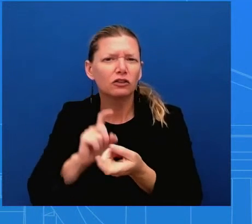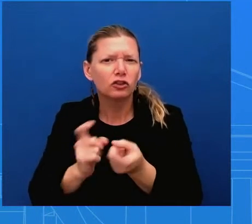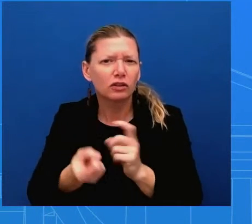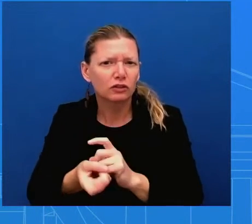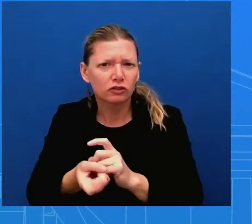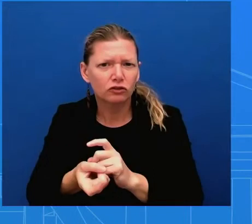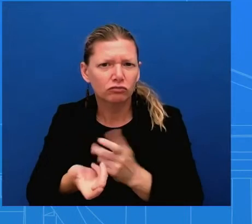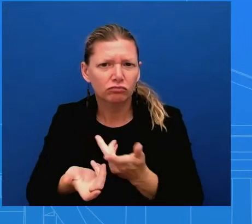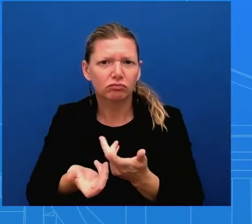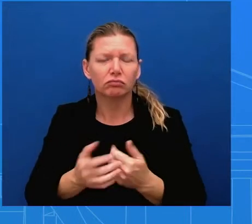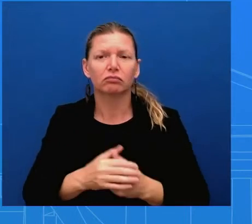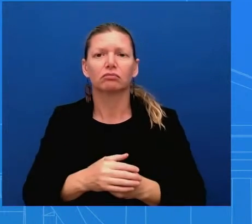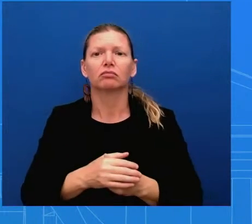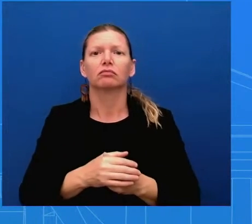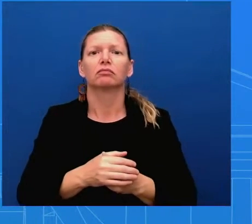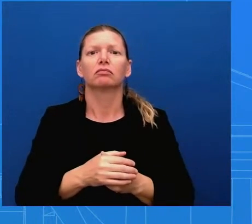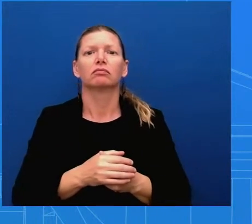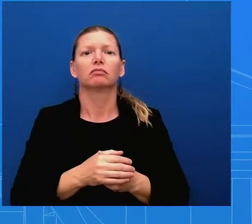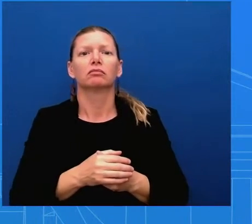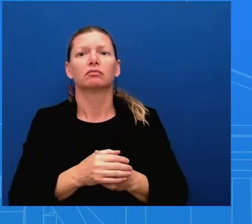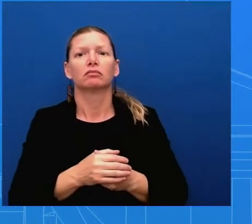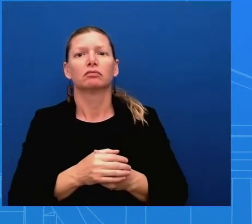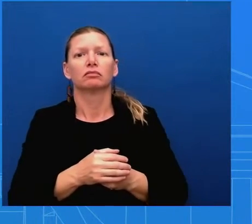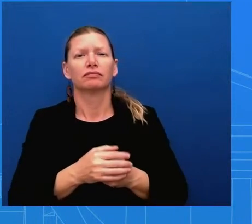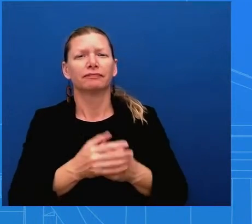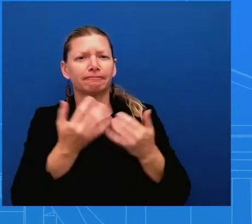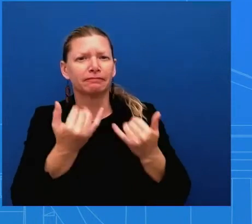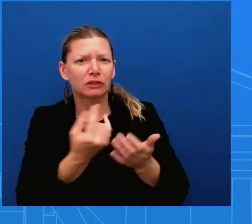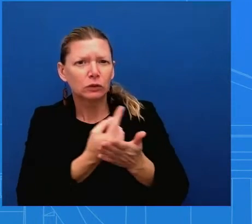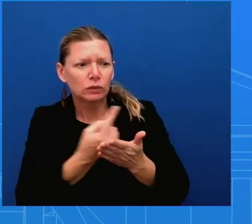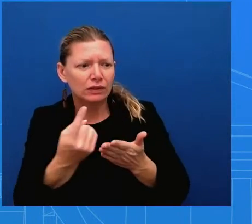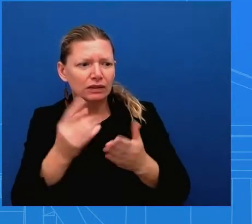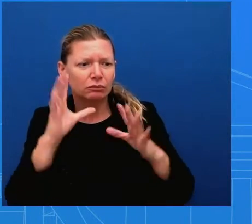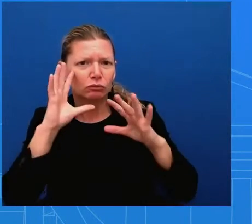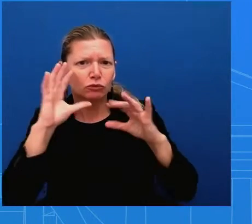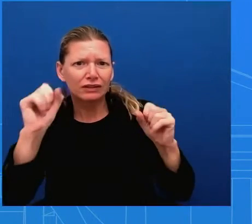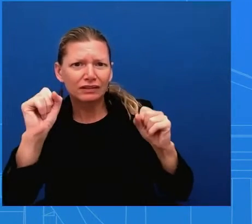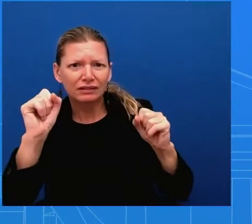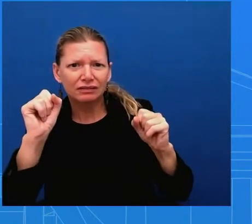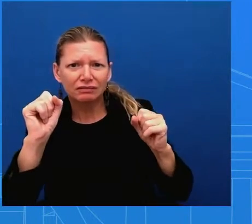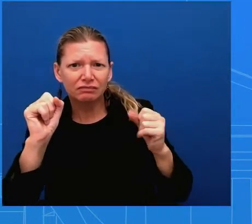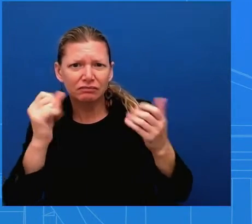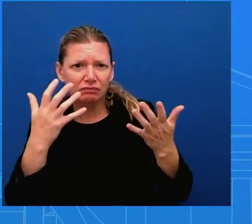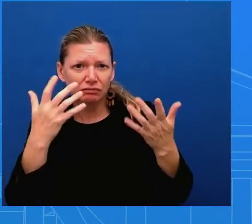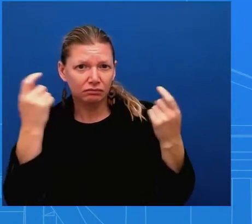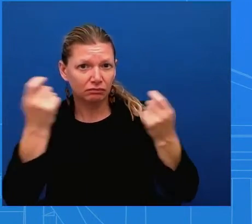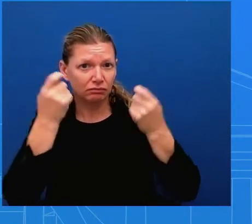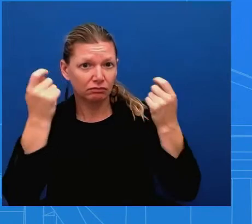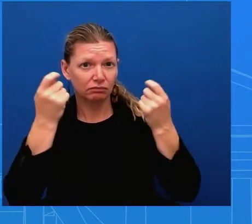President Biden is going to commemorate the anniversary of Brown v. Board. Does this president or --